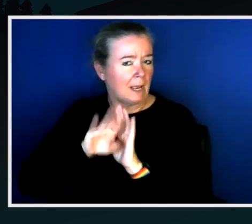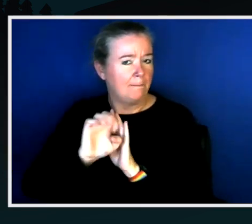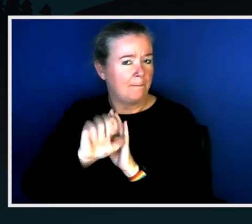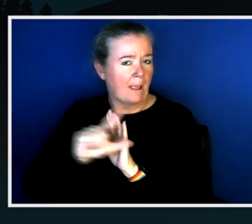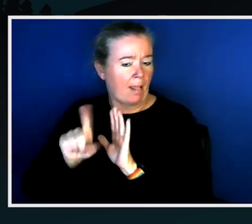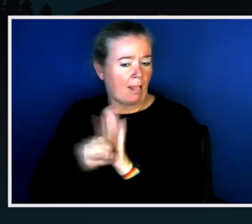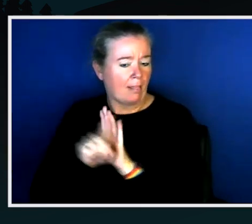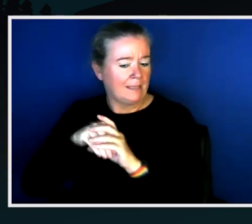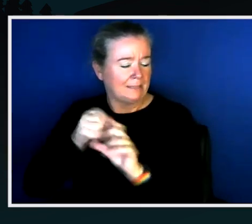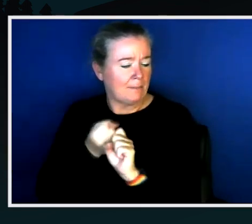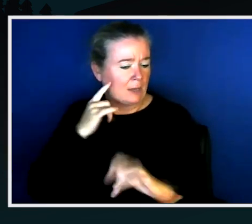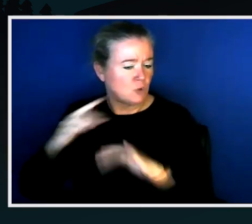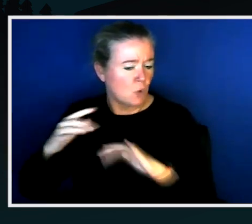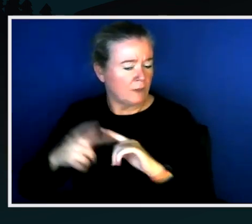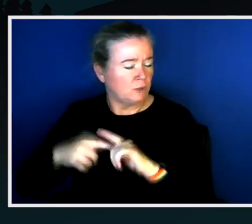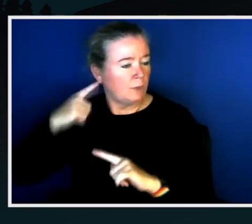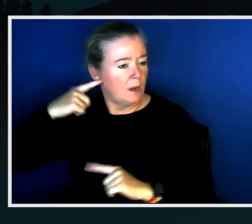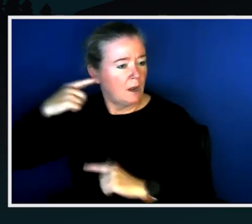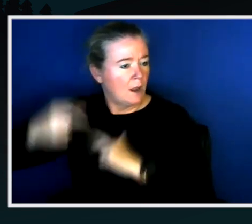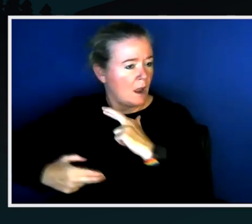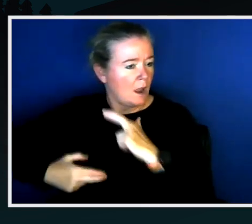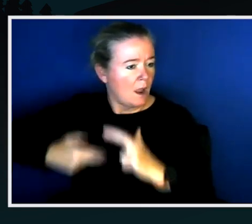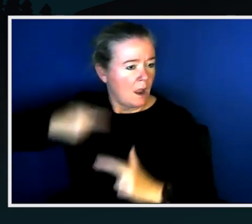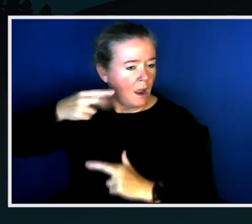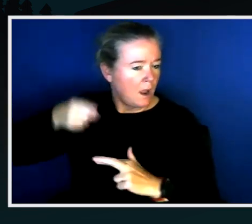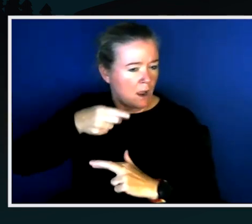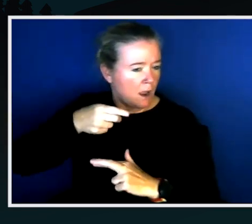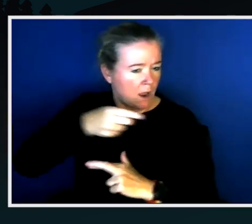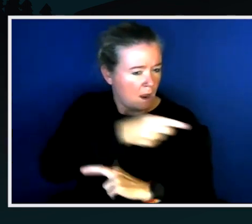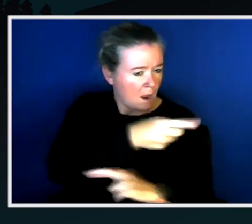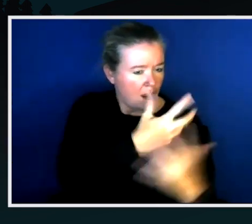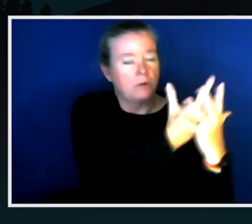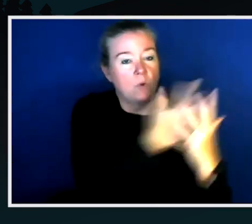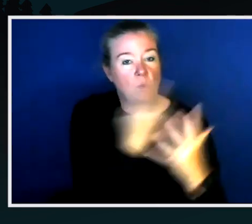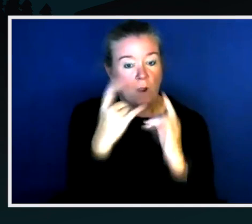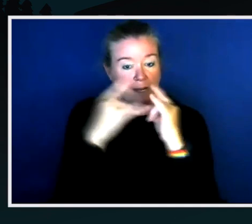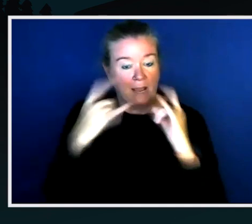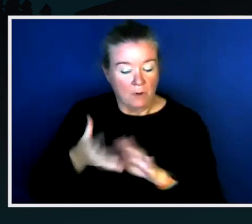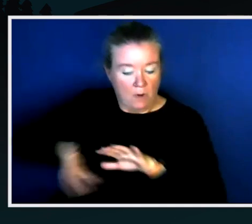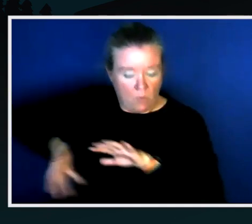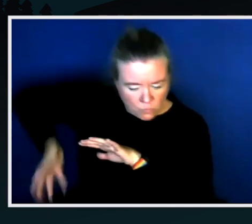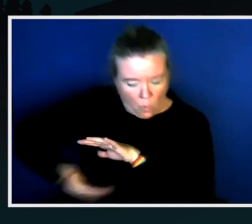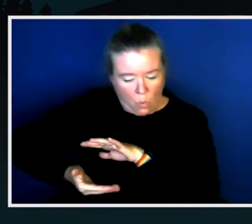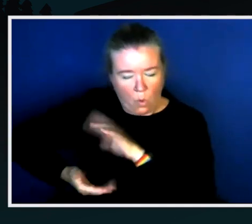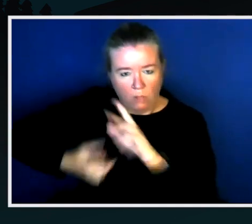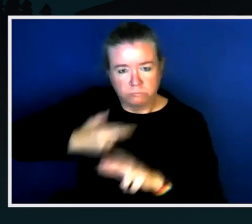score by rolling it into the opponent's net. One camper rolls the ball and makes it into the net.